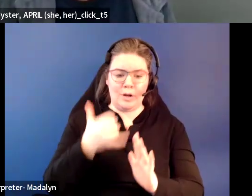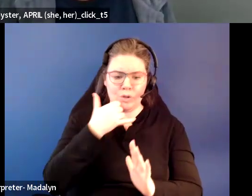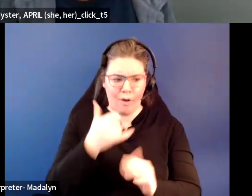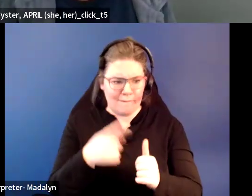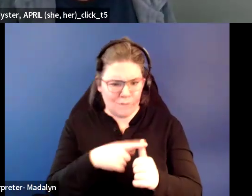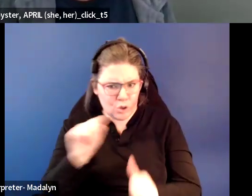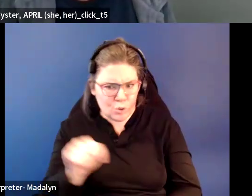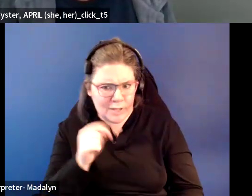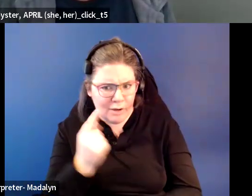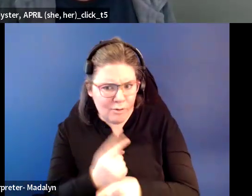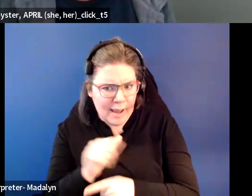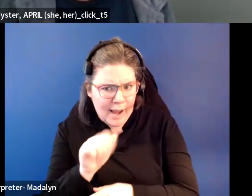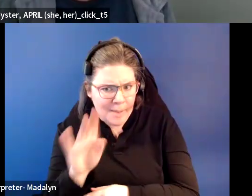Sierra Royster, APRIL (she, her): First Tuesday or second Tuesday.